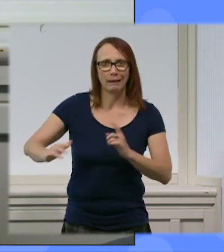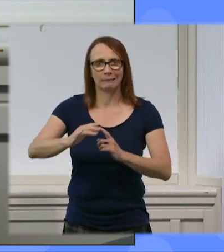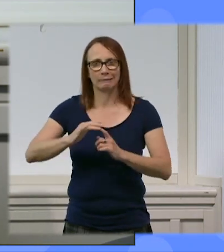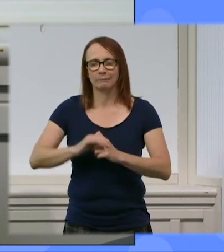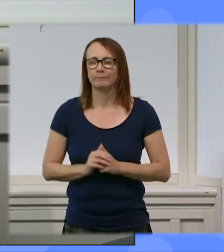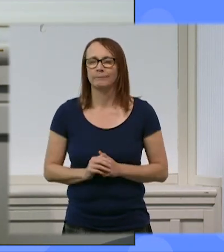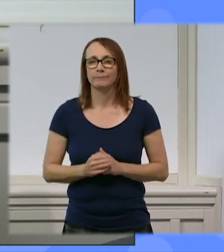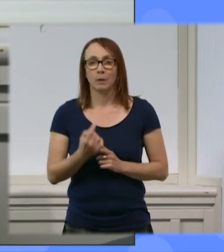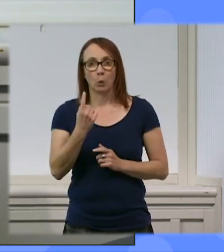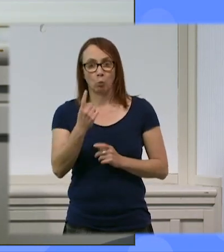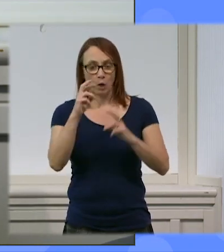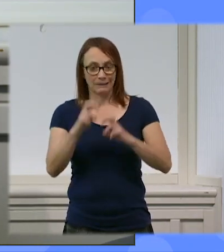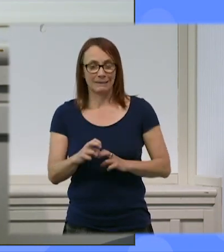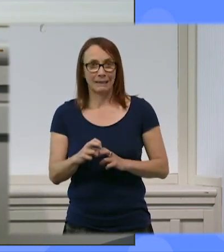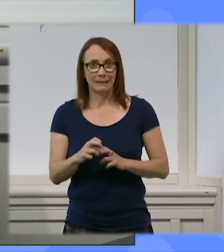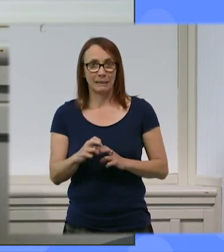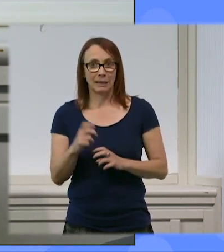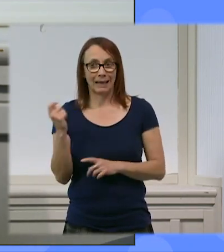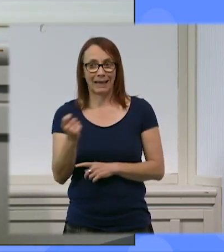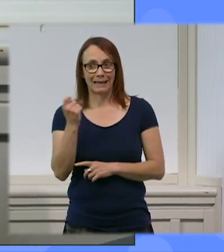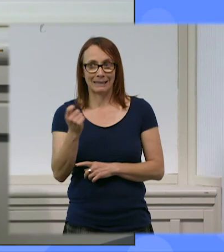that's been done in the north of Italy where there's a huge percentage of